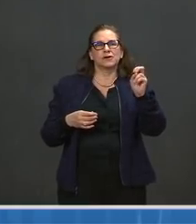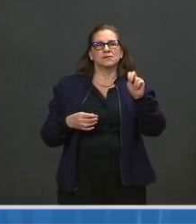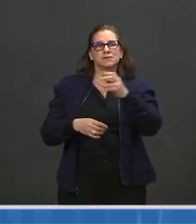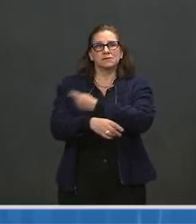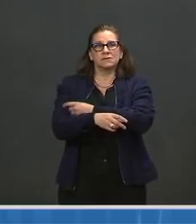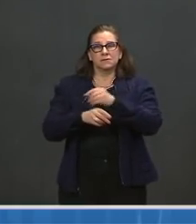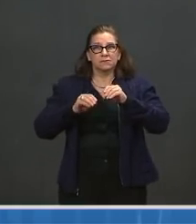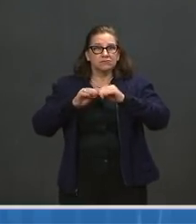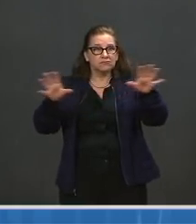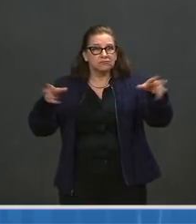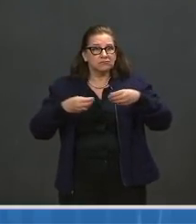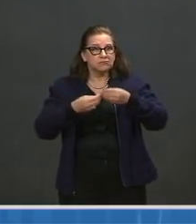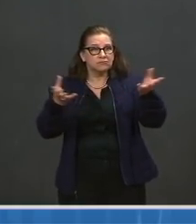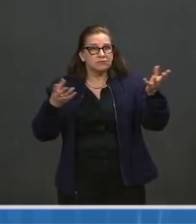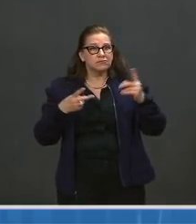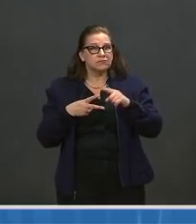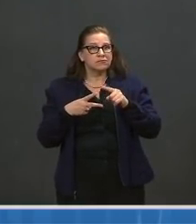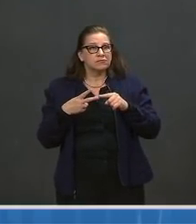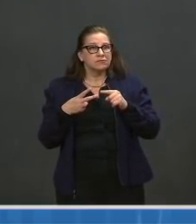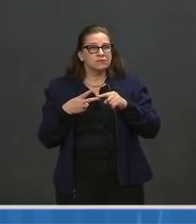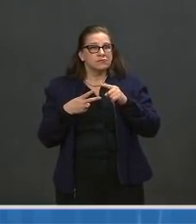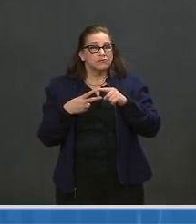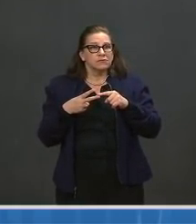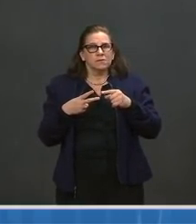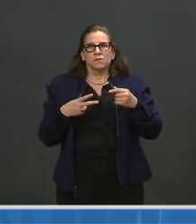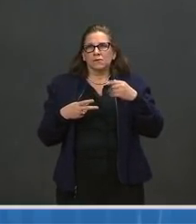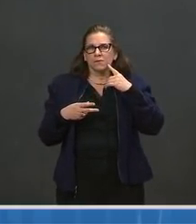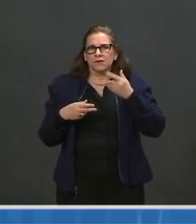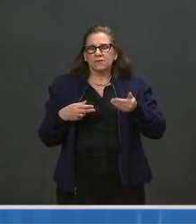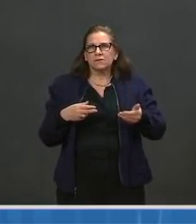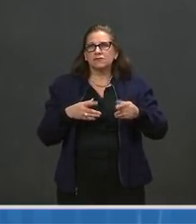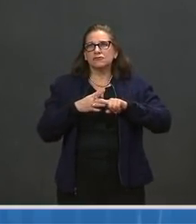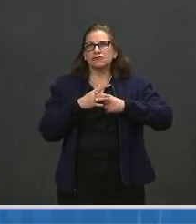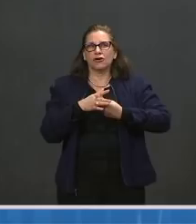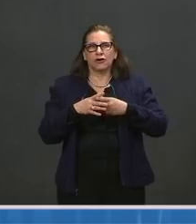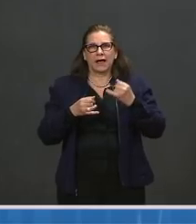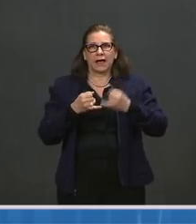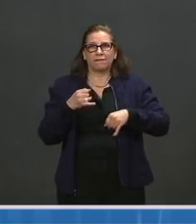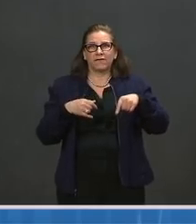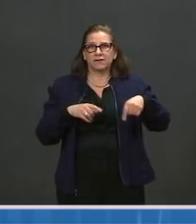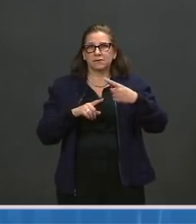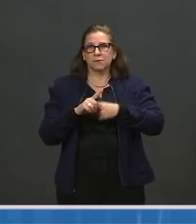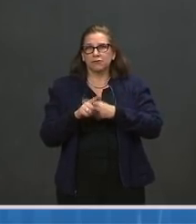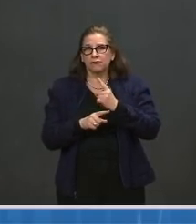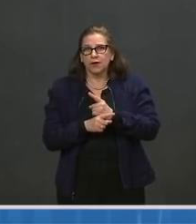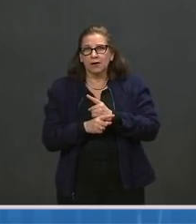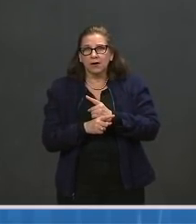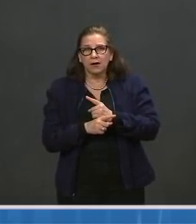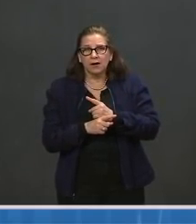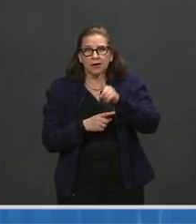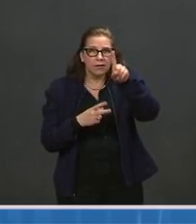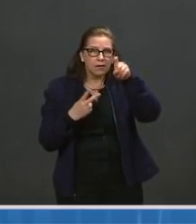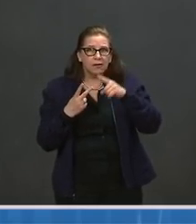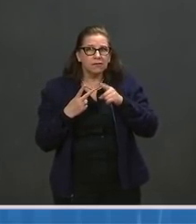Dr. Walensky, would you like to take the first question about the kind of flattening of case rates and things that we can be doing as a country?